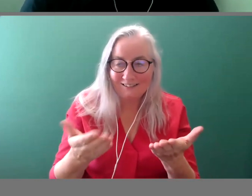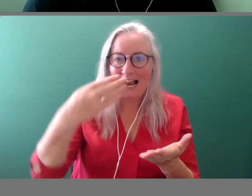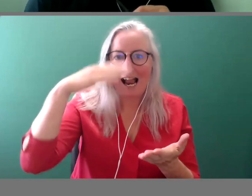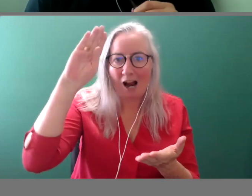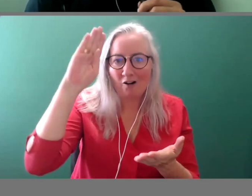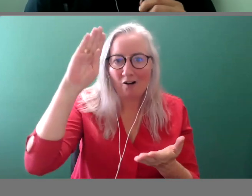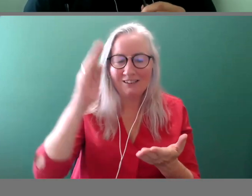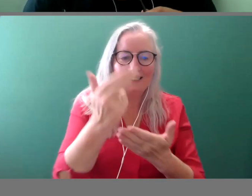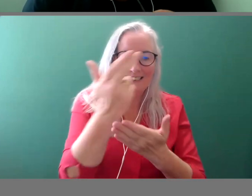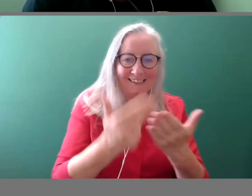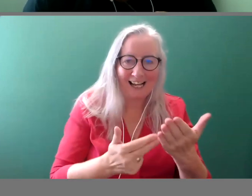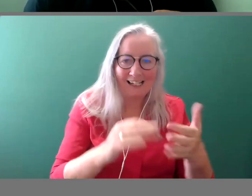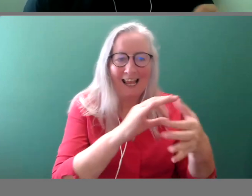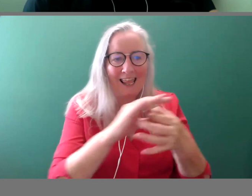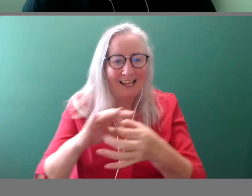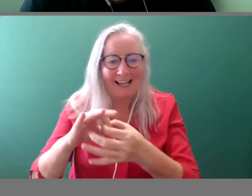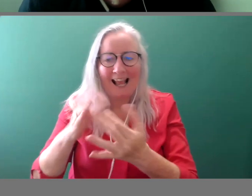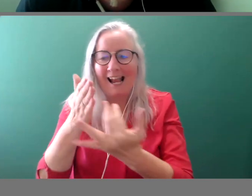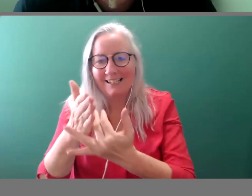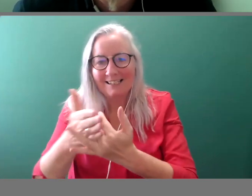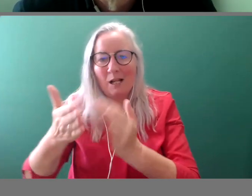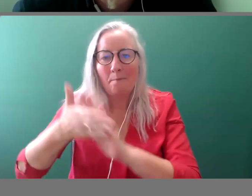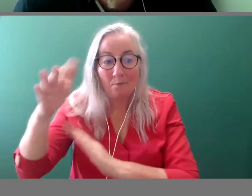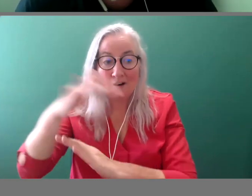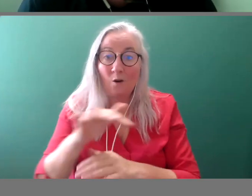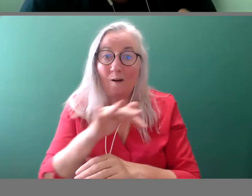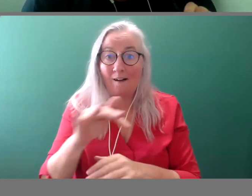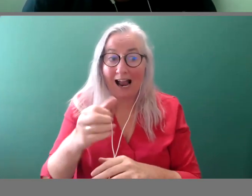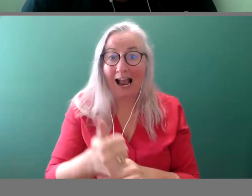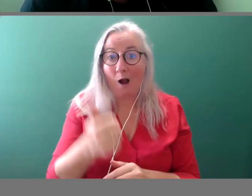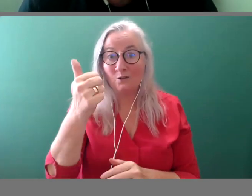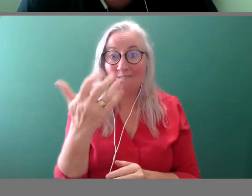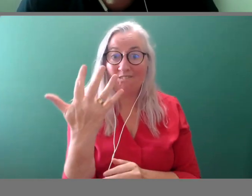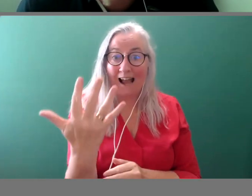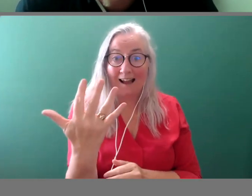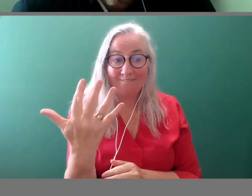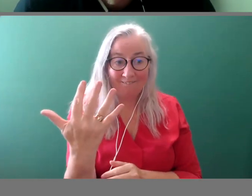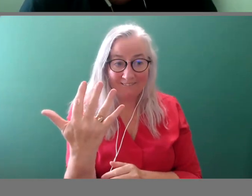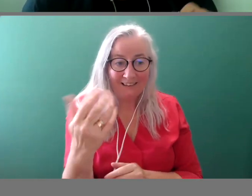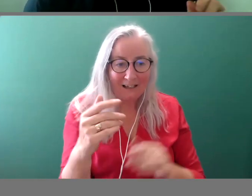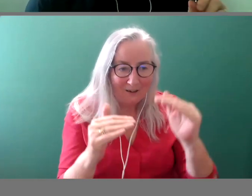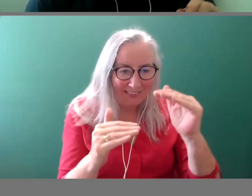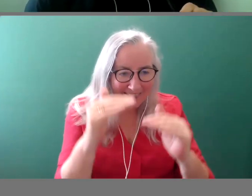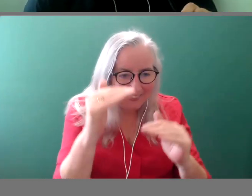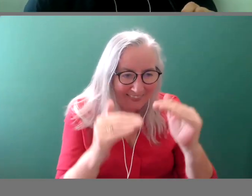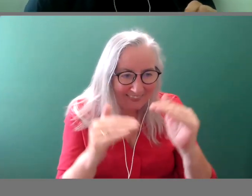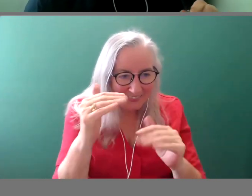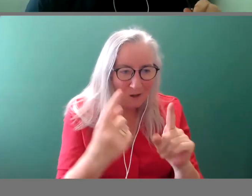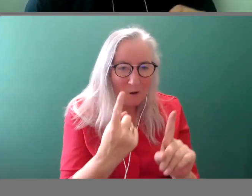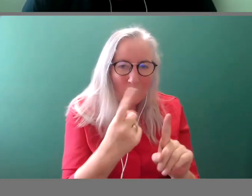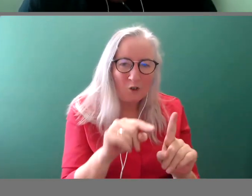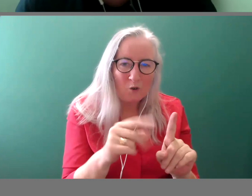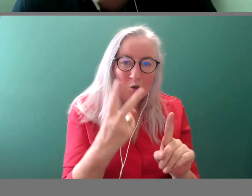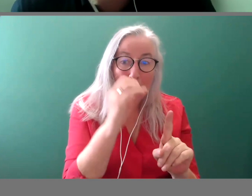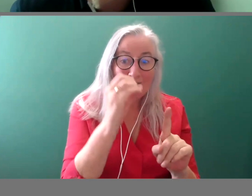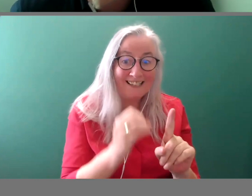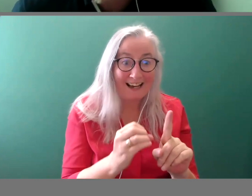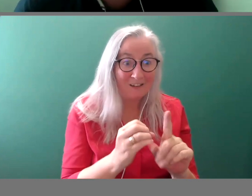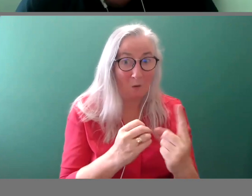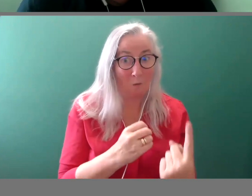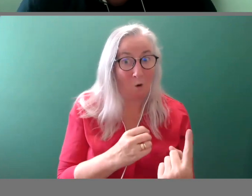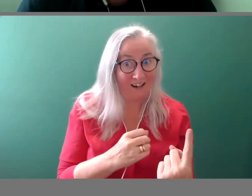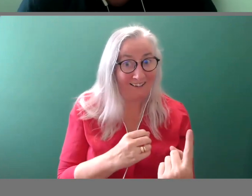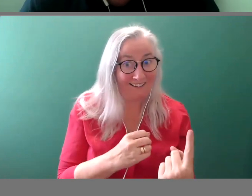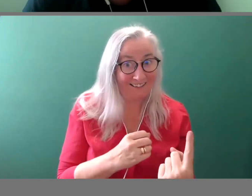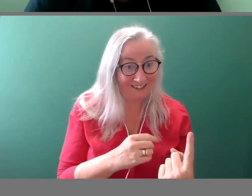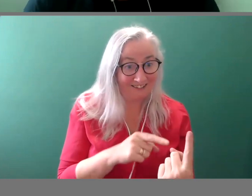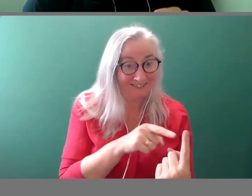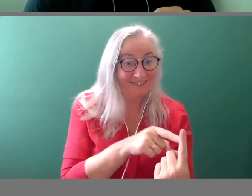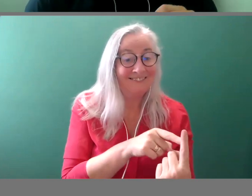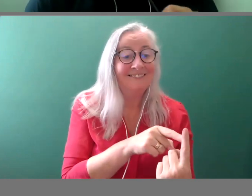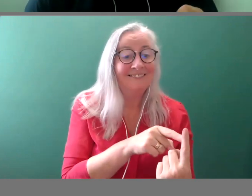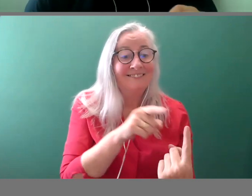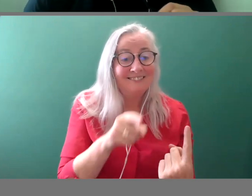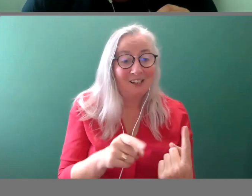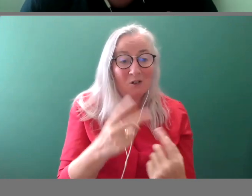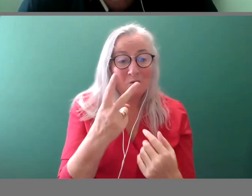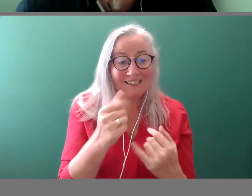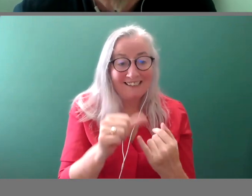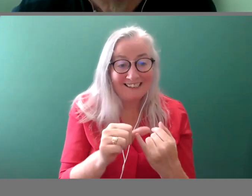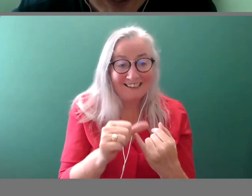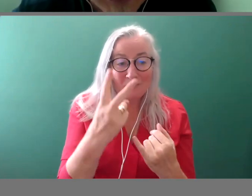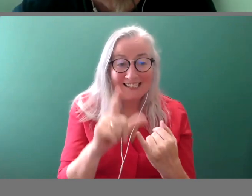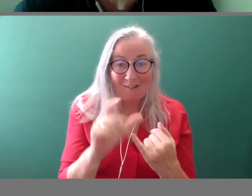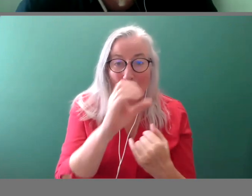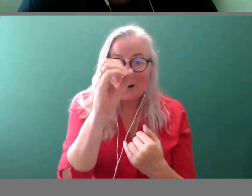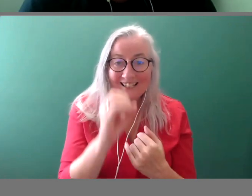accessibility in the built environment. So 1 to 2% are only rating at 1. 26/27% of people just giving